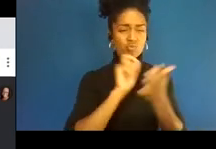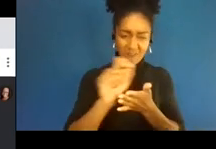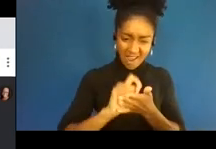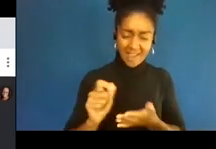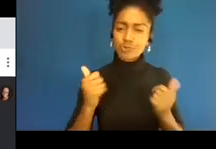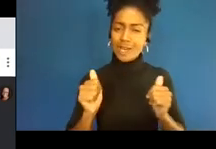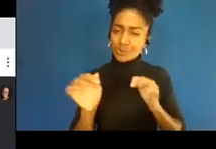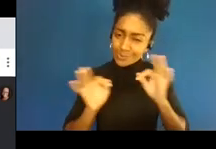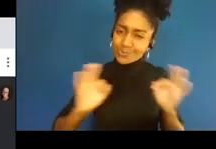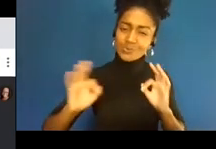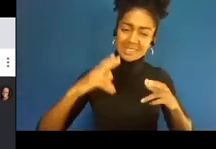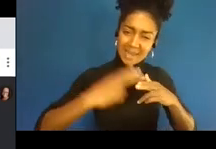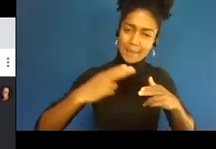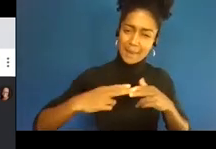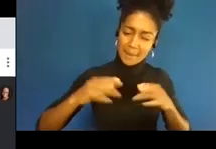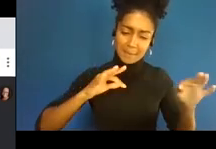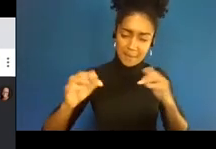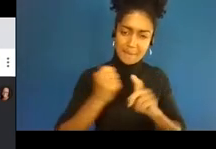To add a comment on this Padlet,